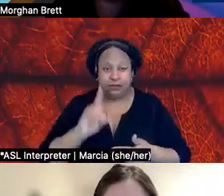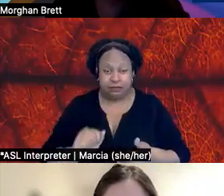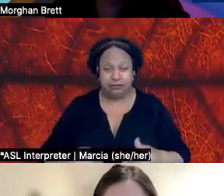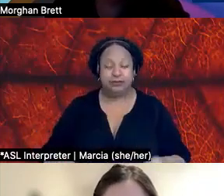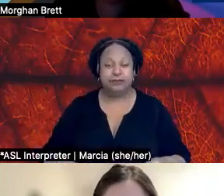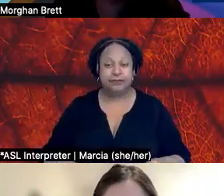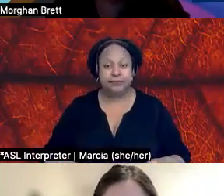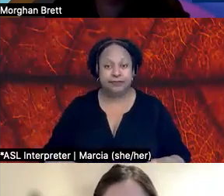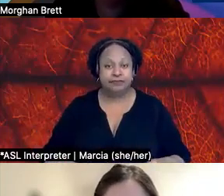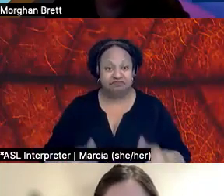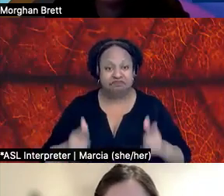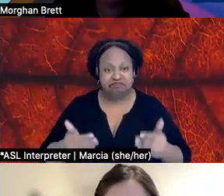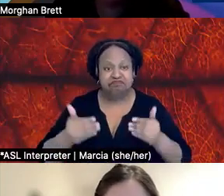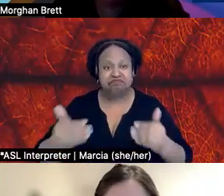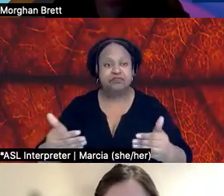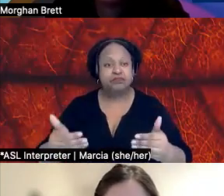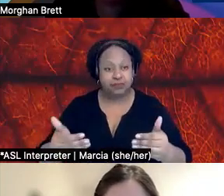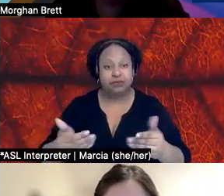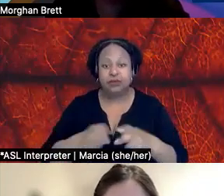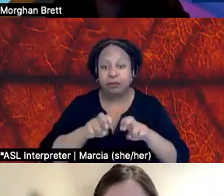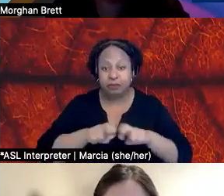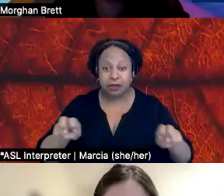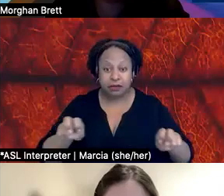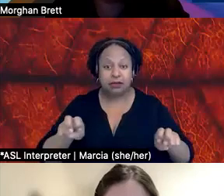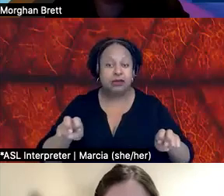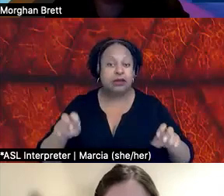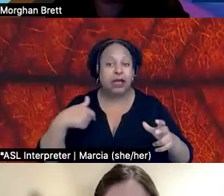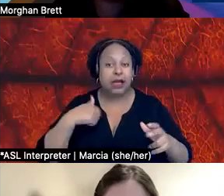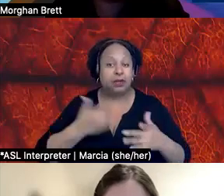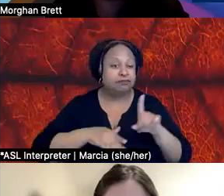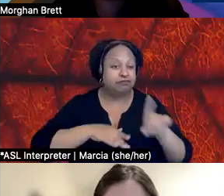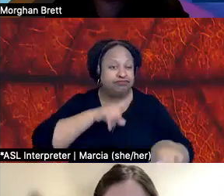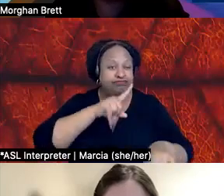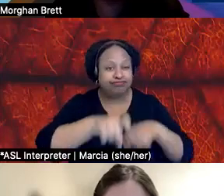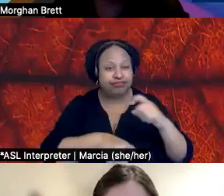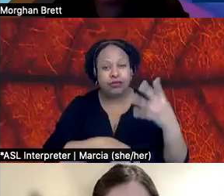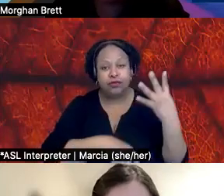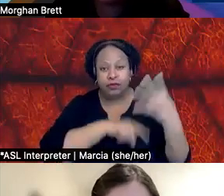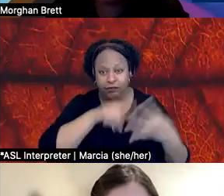Moving on to the panel, I will be posing a series of four questions to Jessica.